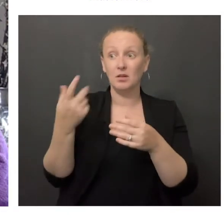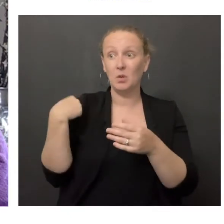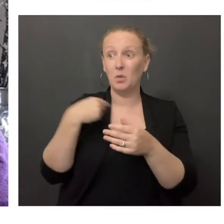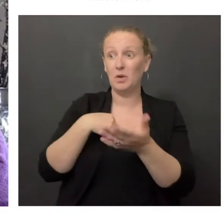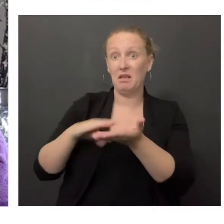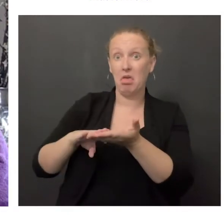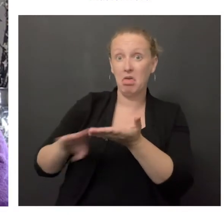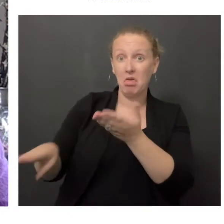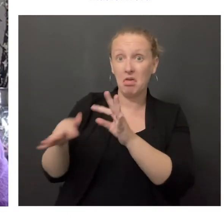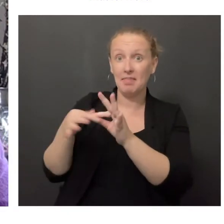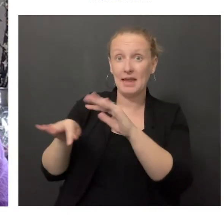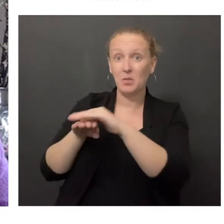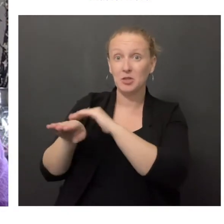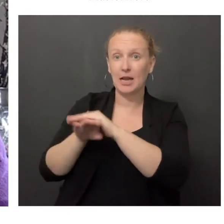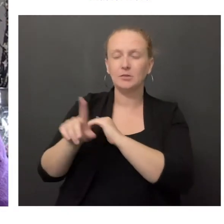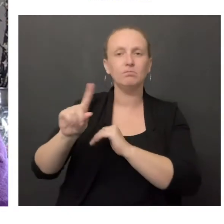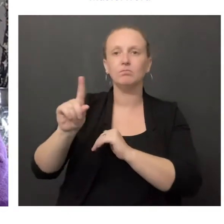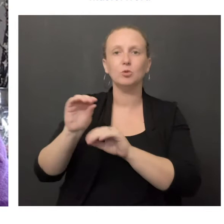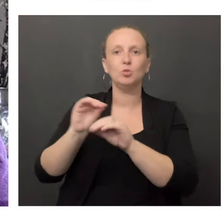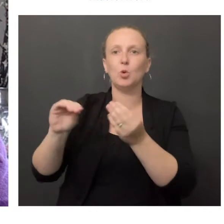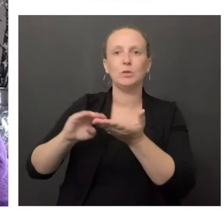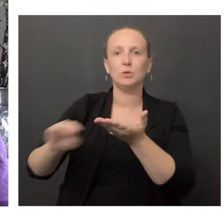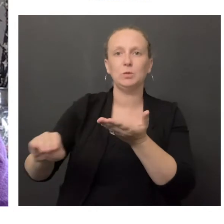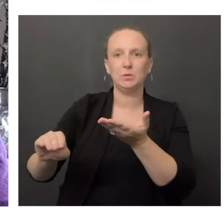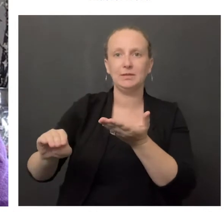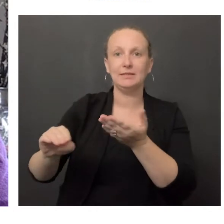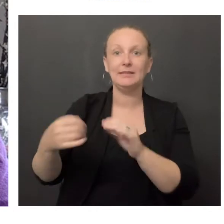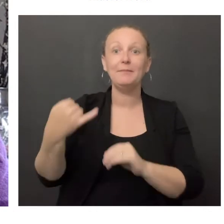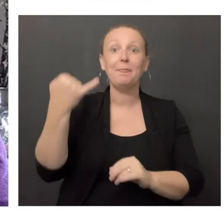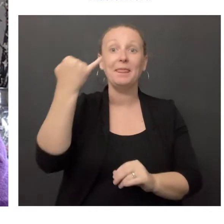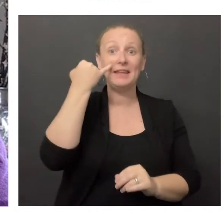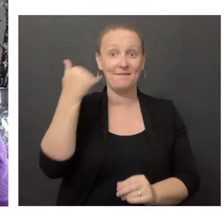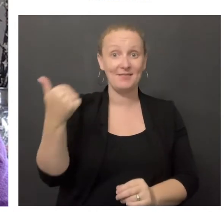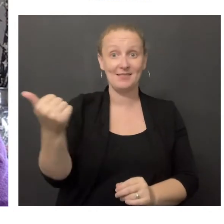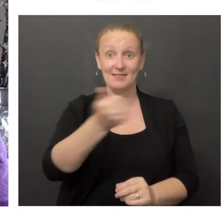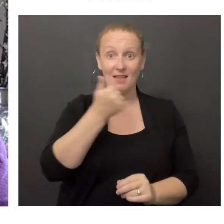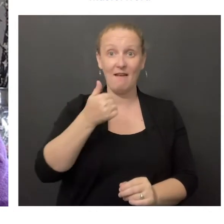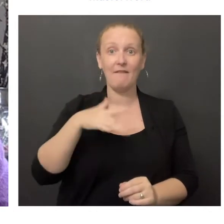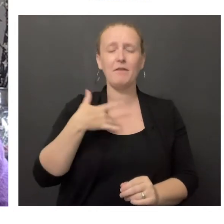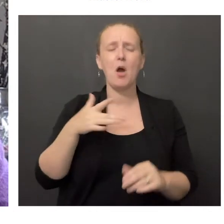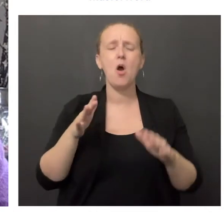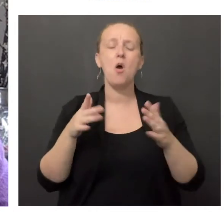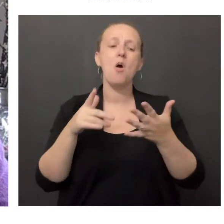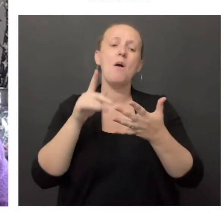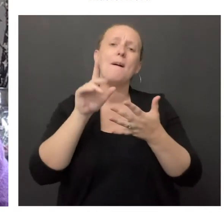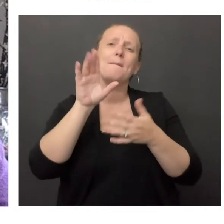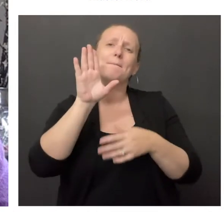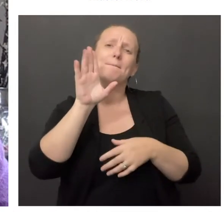And so, if you find yourself finding an excuse then I have asked everyone to let